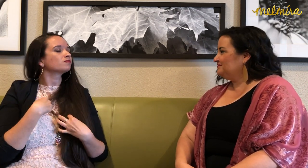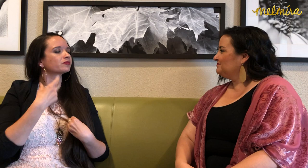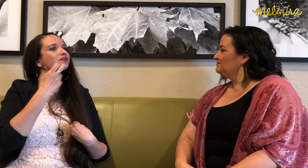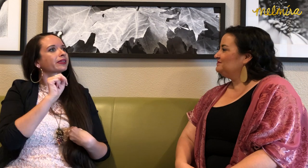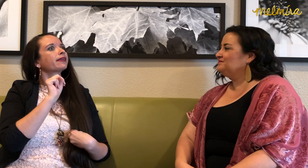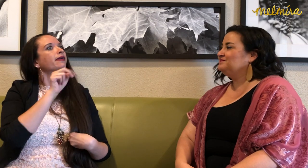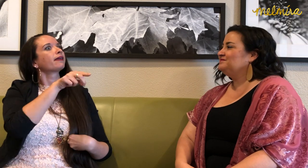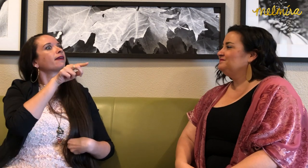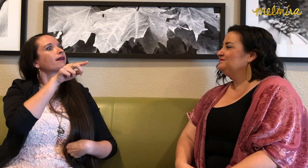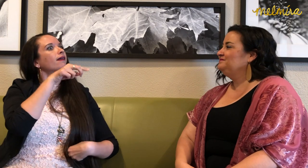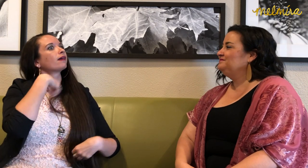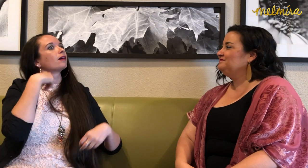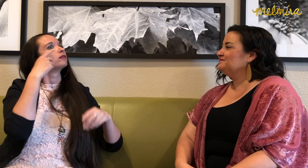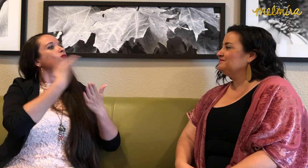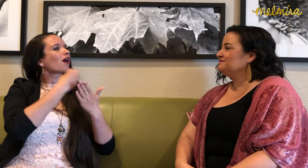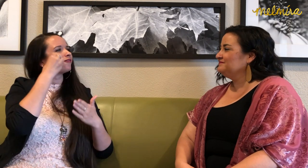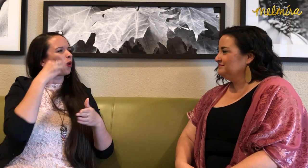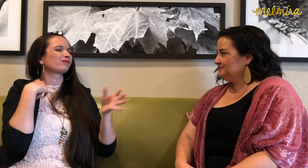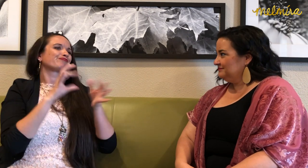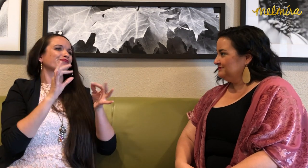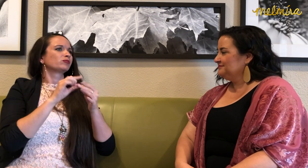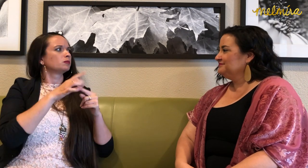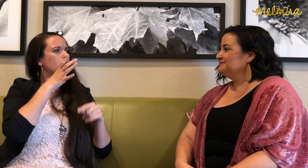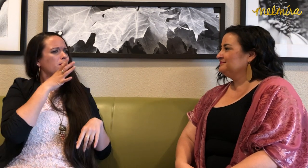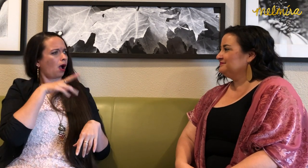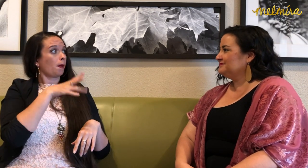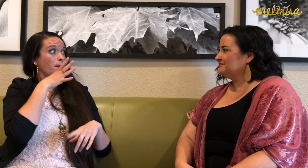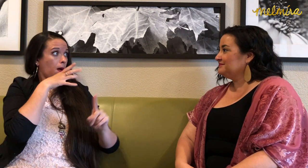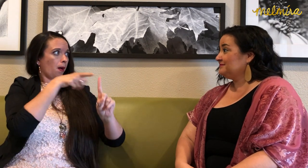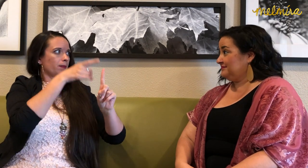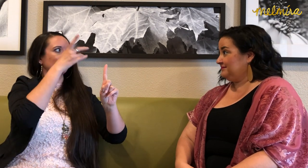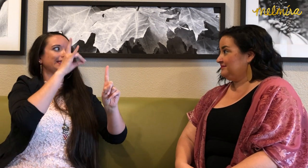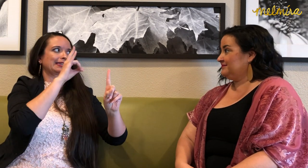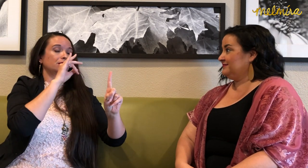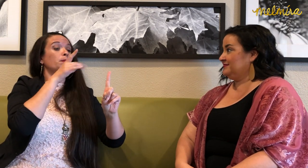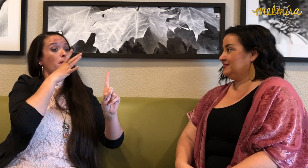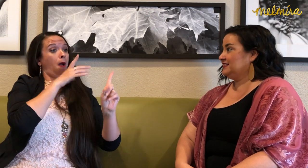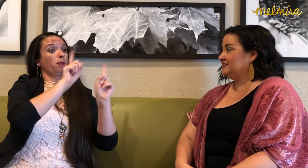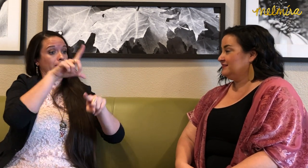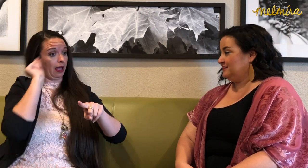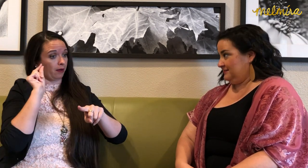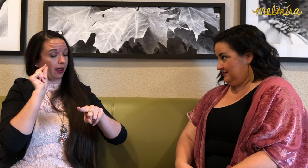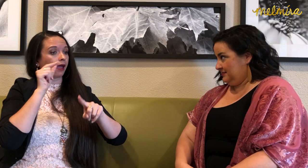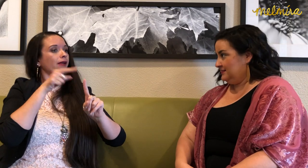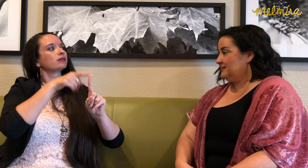I resisted, then at home I shared that with my mom. My mom went to Gallaudet,